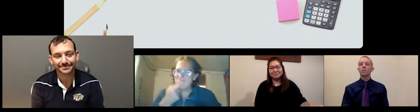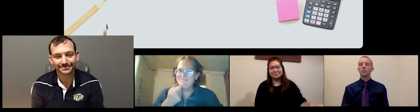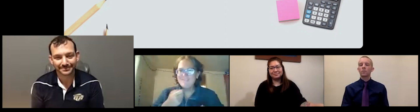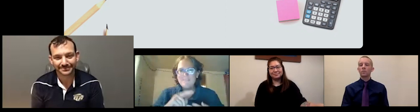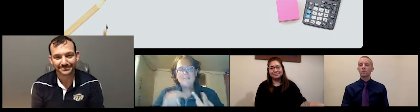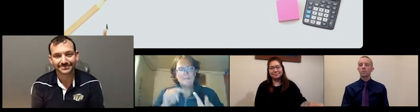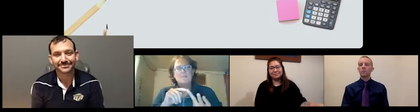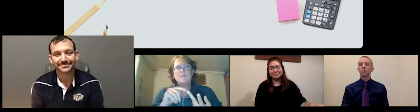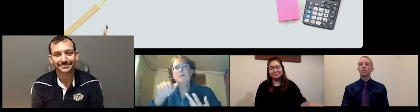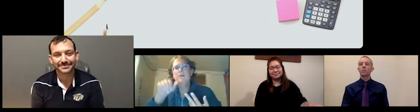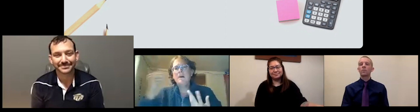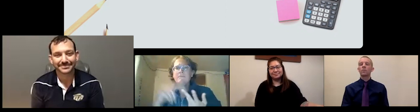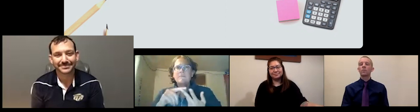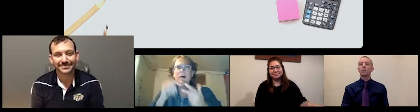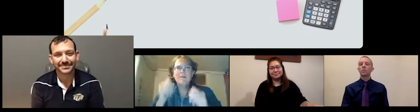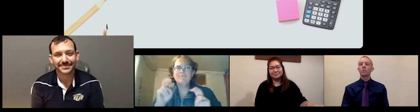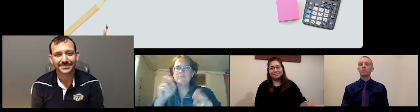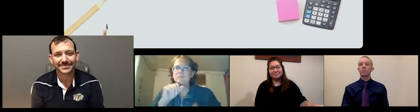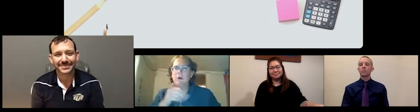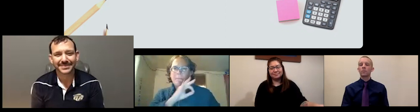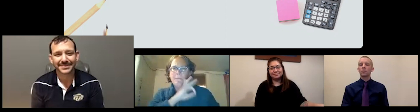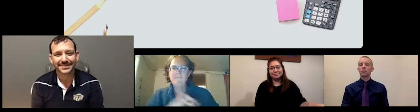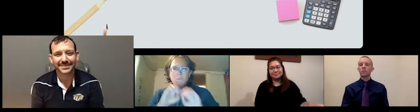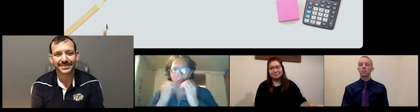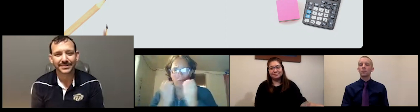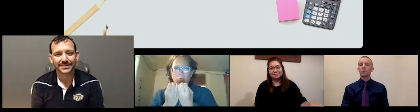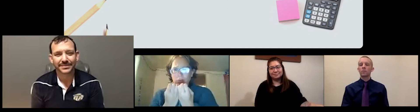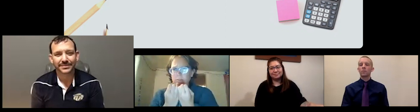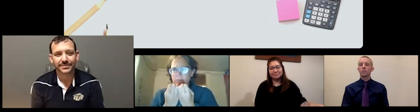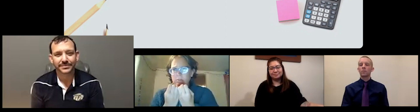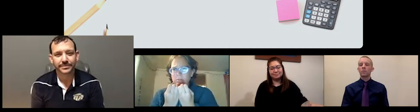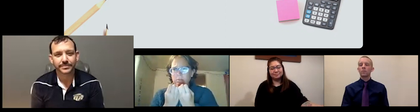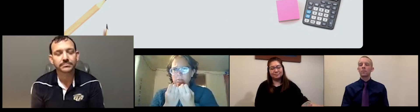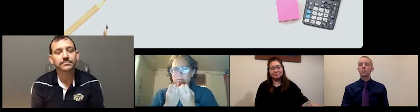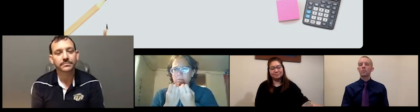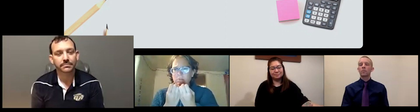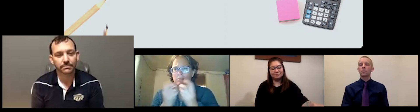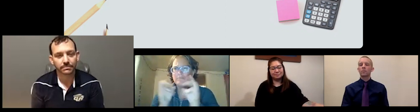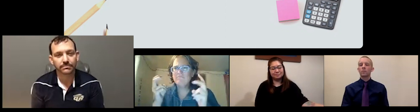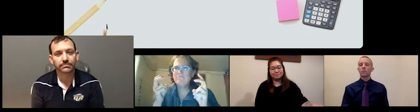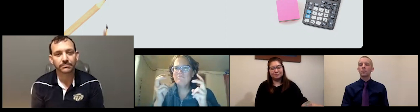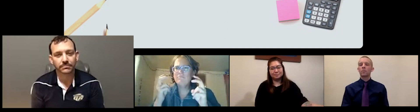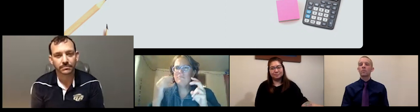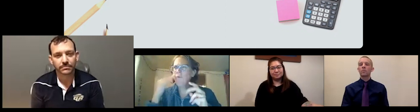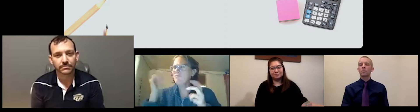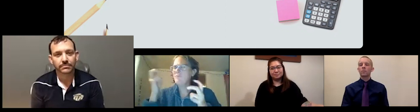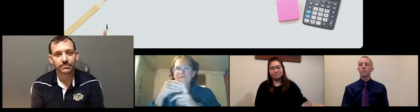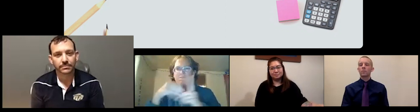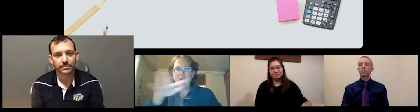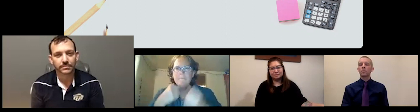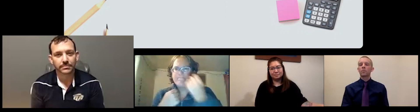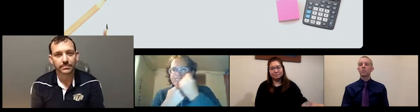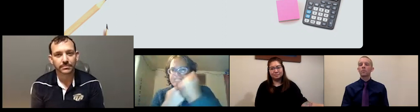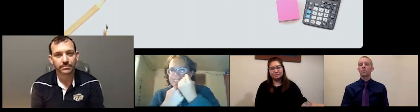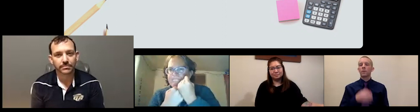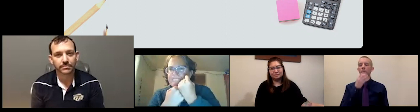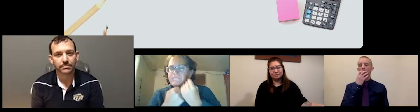I could work for a nonprofit organization for environmental support and advocacy.